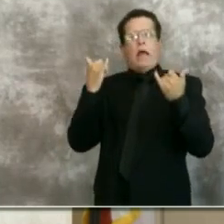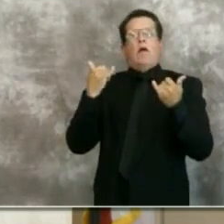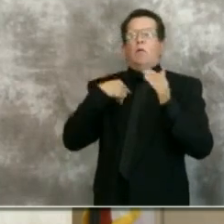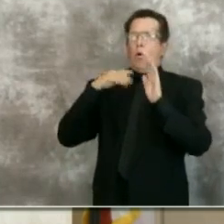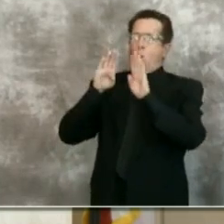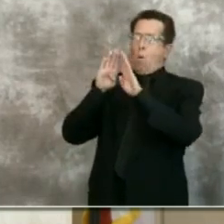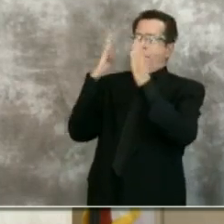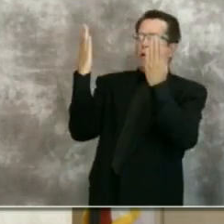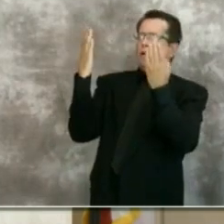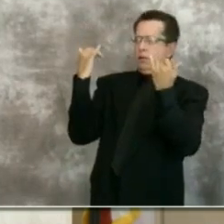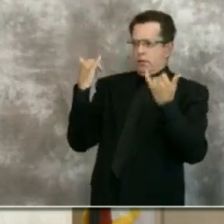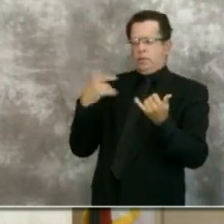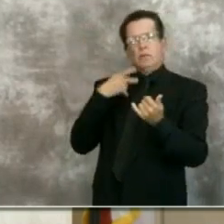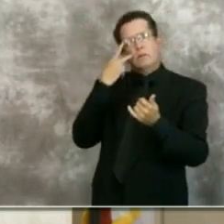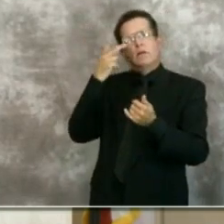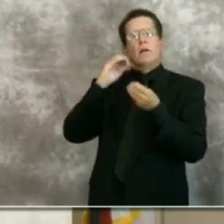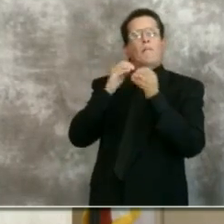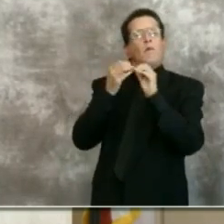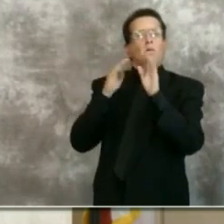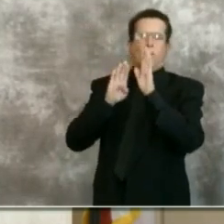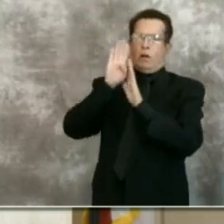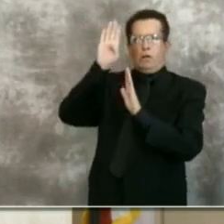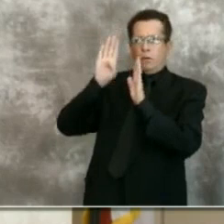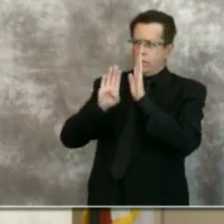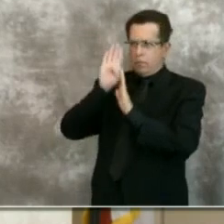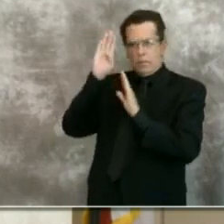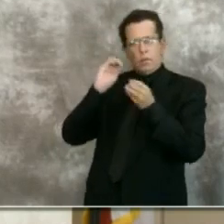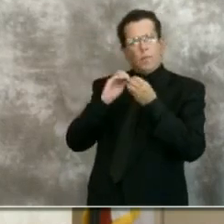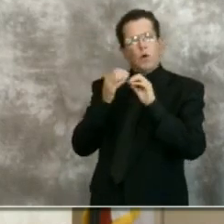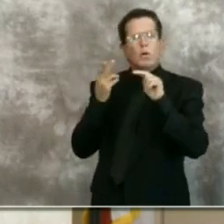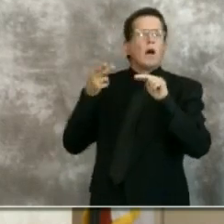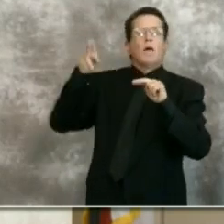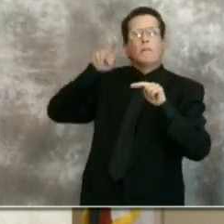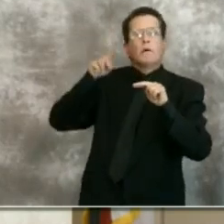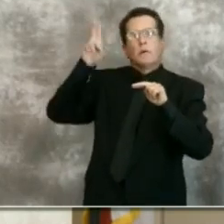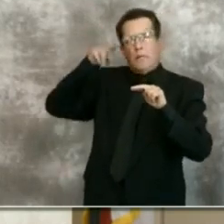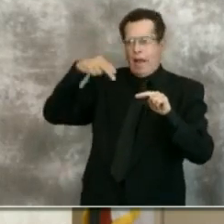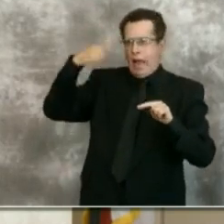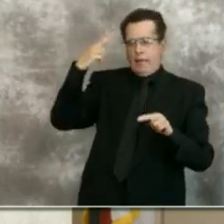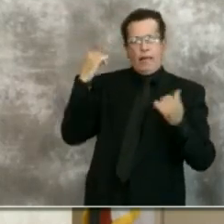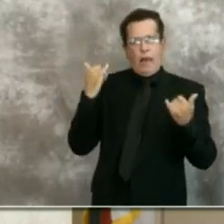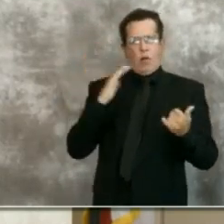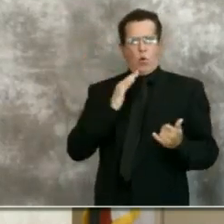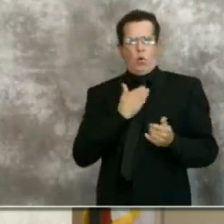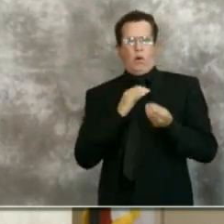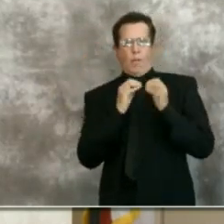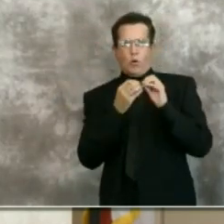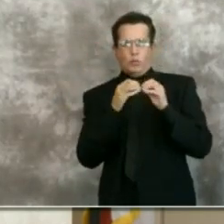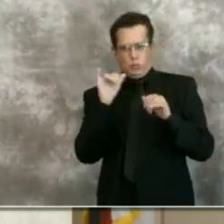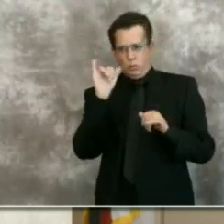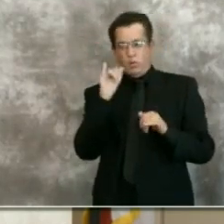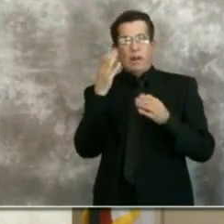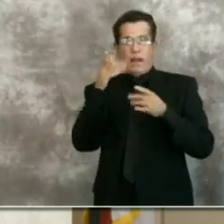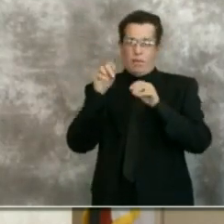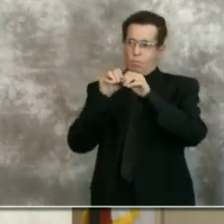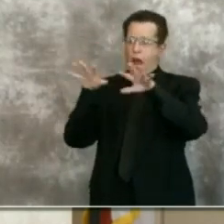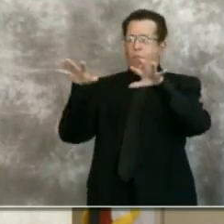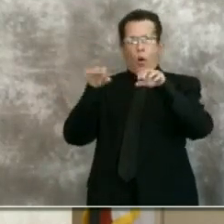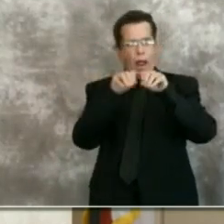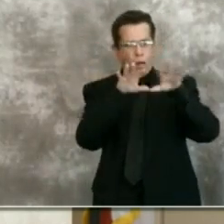AN INCREDIBLE JOB. OUT OF THE GATE WITH OUR RESPONSE TO COVID-19 AND THEN AS WE REOPEN THING WE BEGIN TO SEE